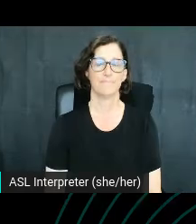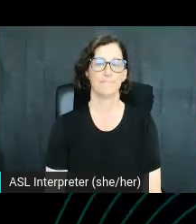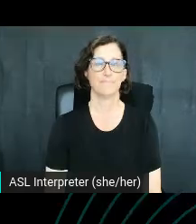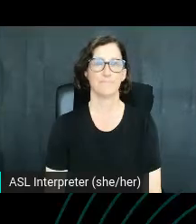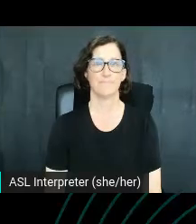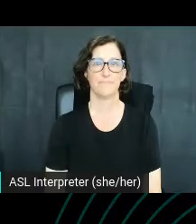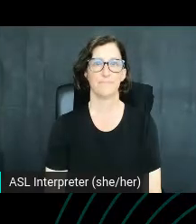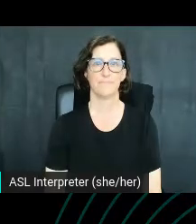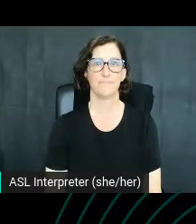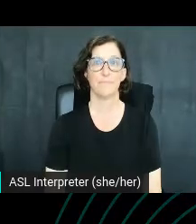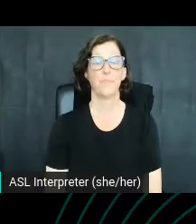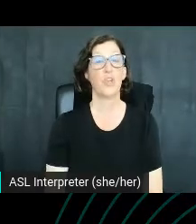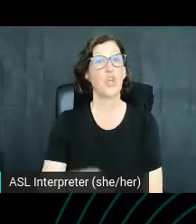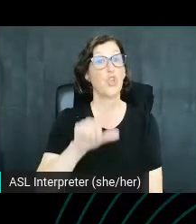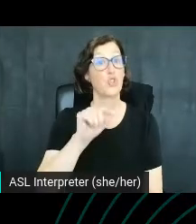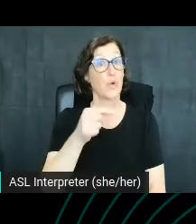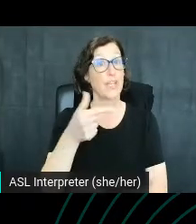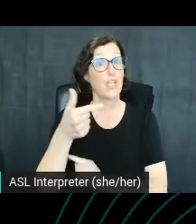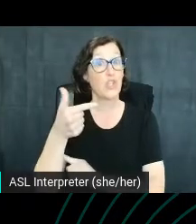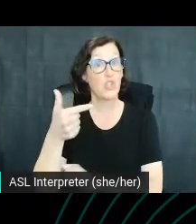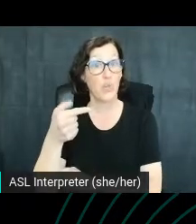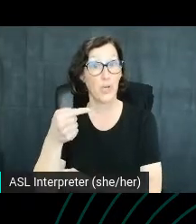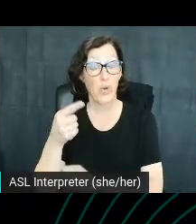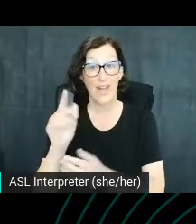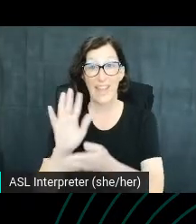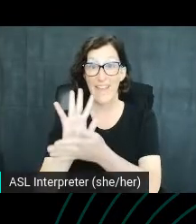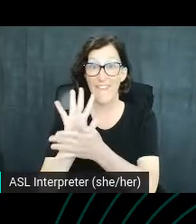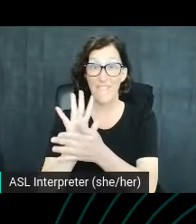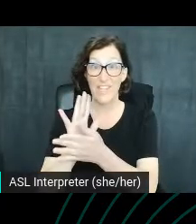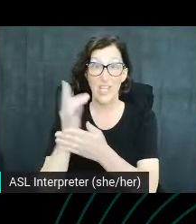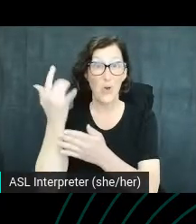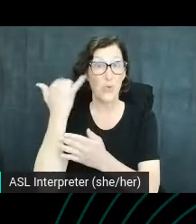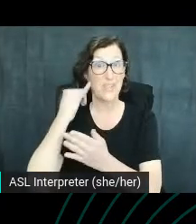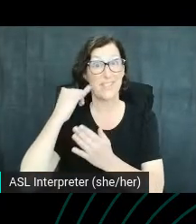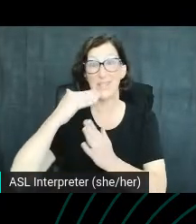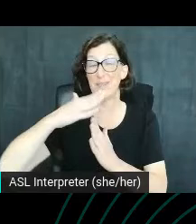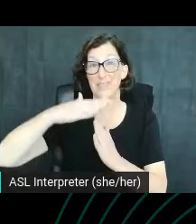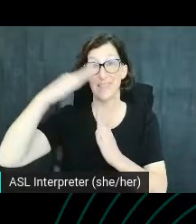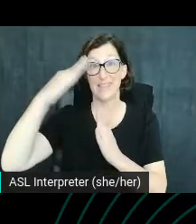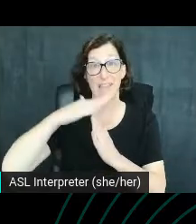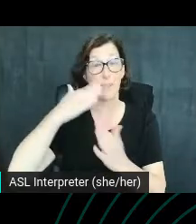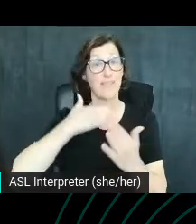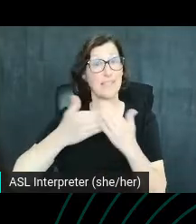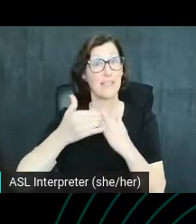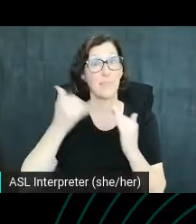In 2021, video is still queen. Whether you're looking for tips on a tight budget,